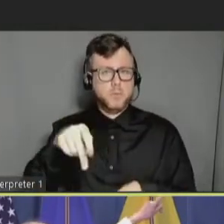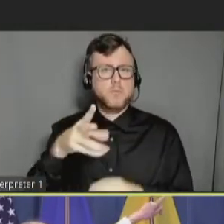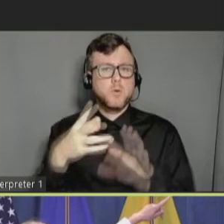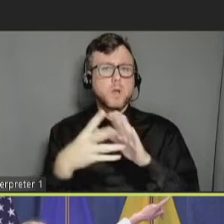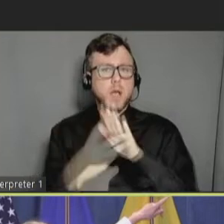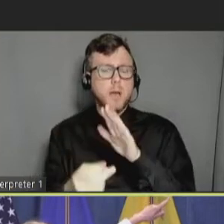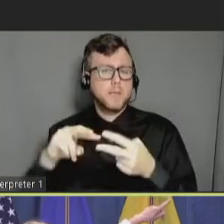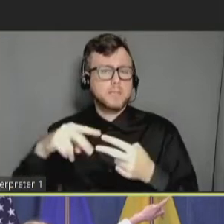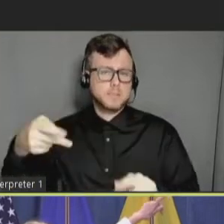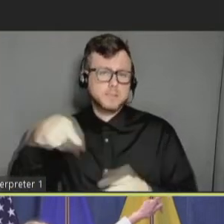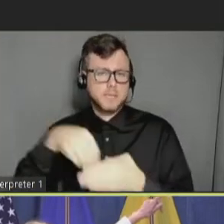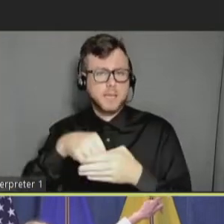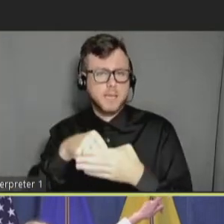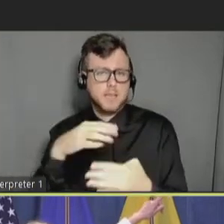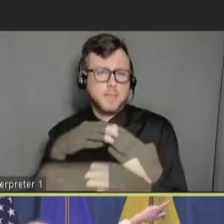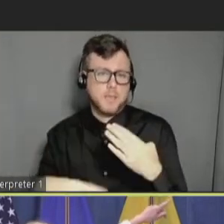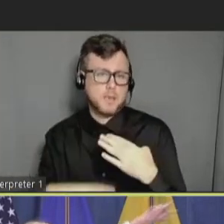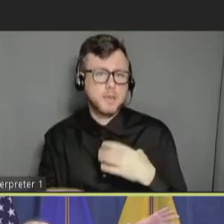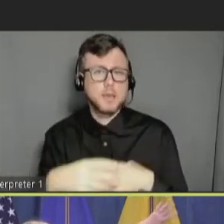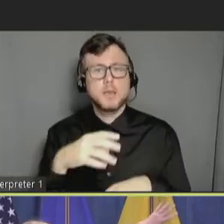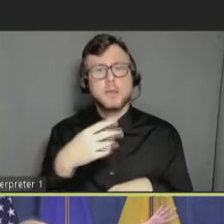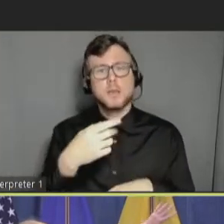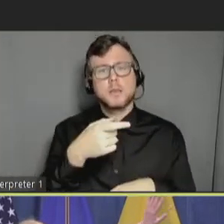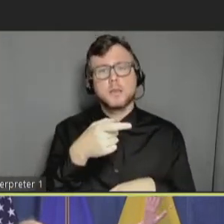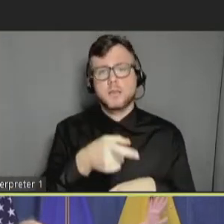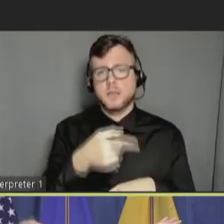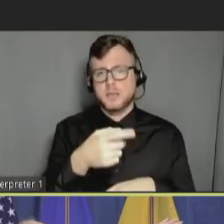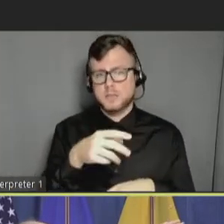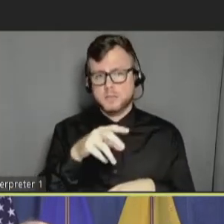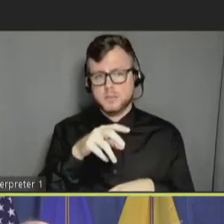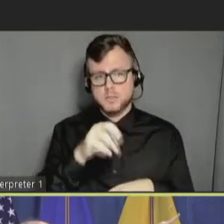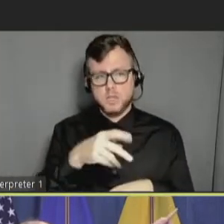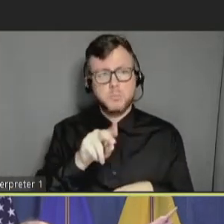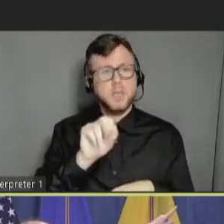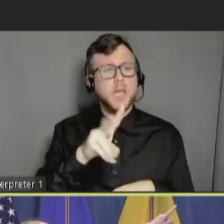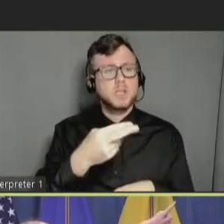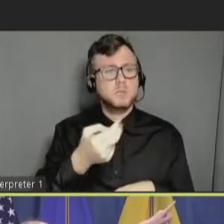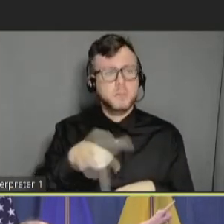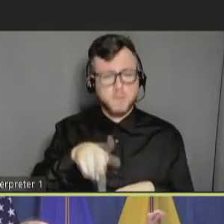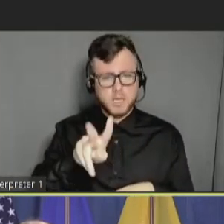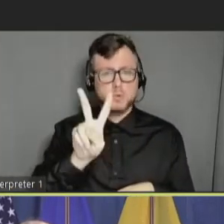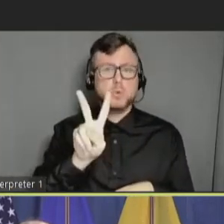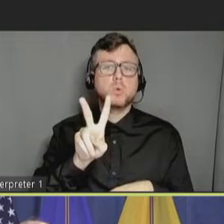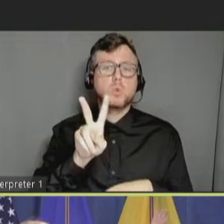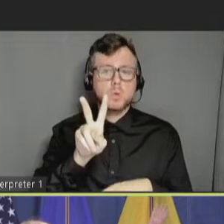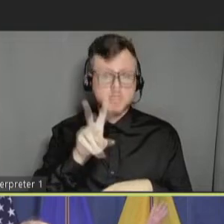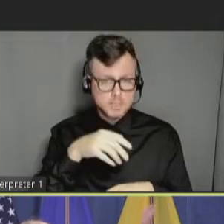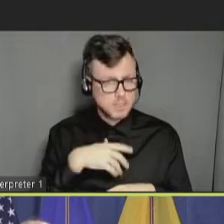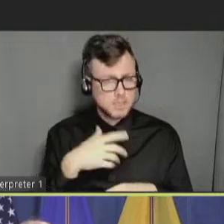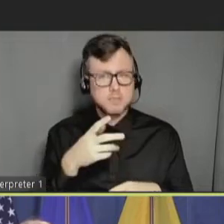With the gDHBV2 that is now increased, there's 3 logs decreased. With HBV2, there's then a slight